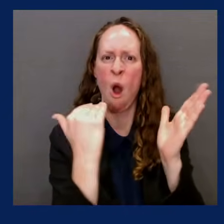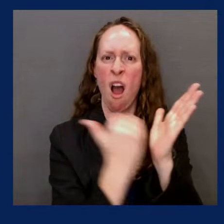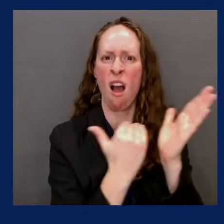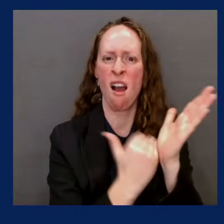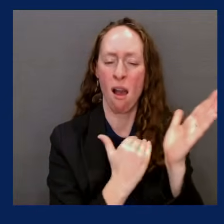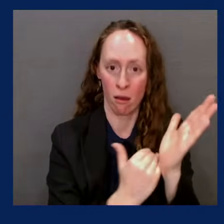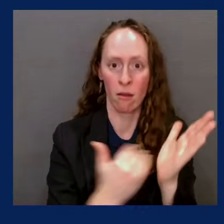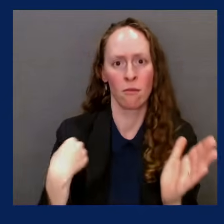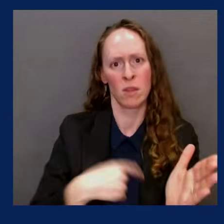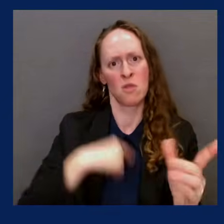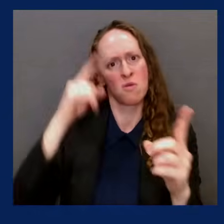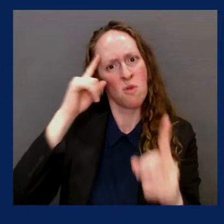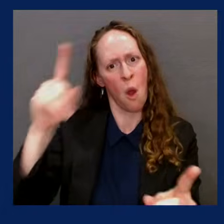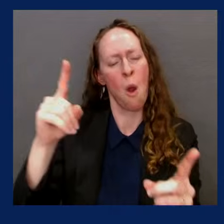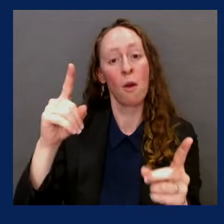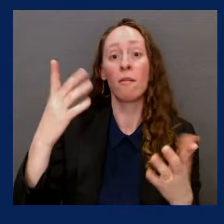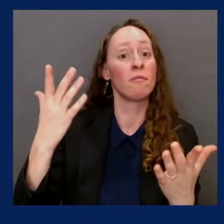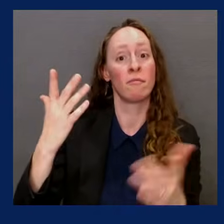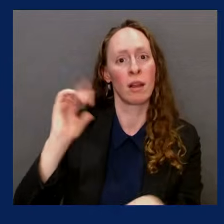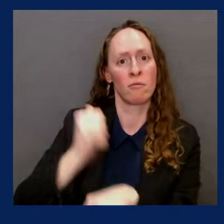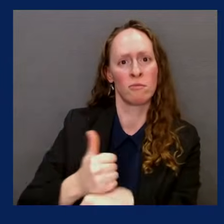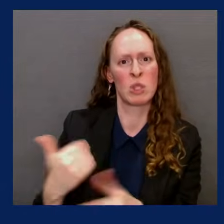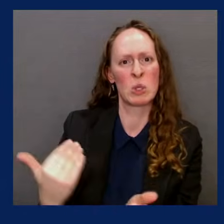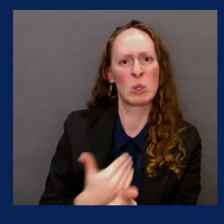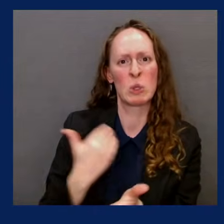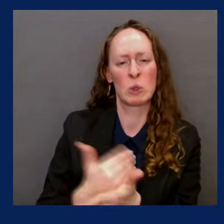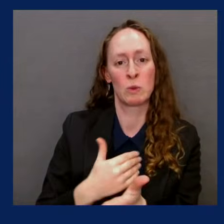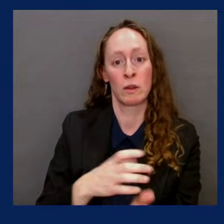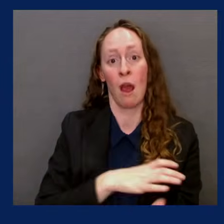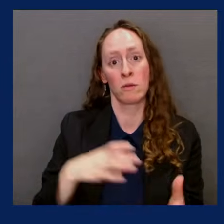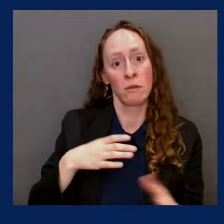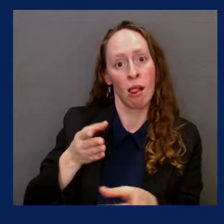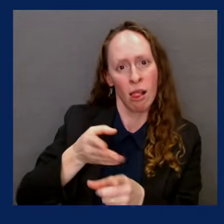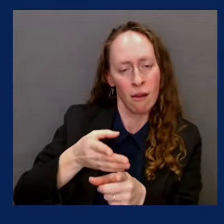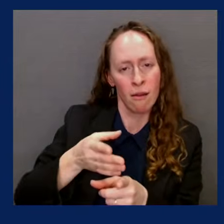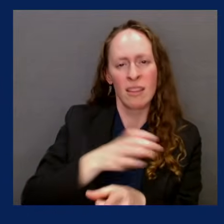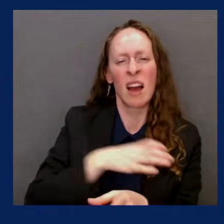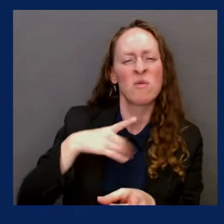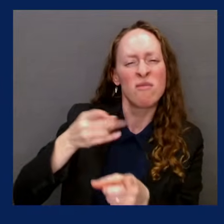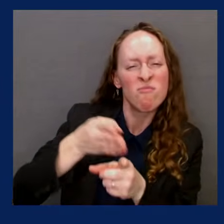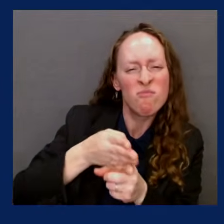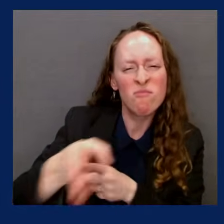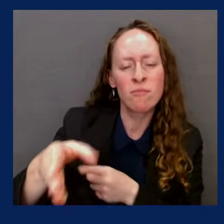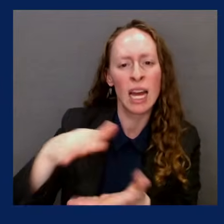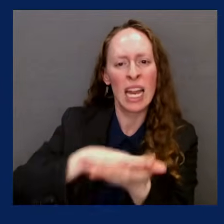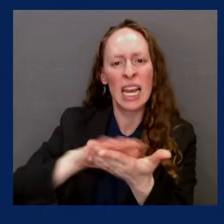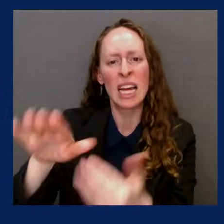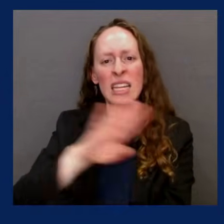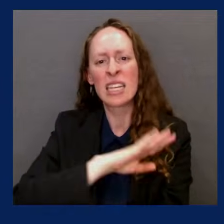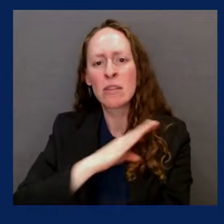comprised of business and public finance leaders to advise government on clean energy industry development